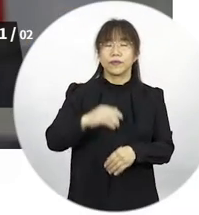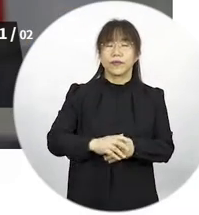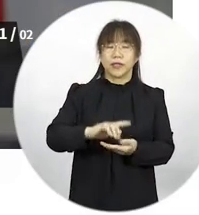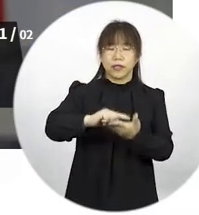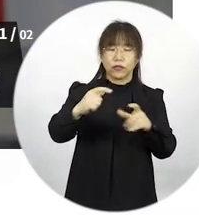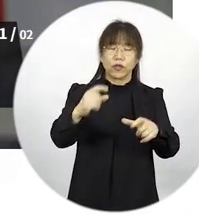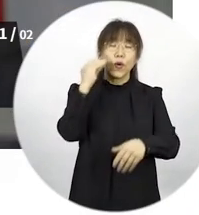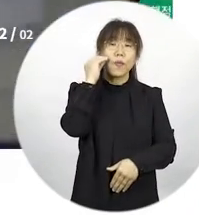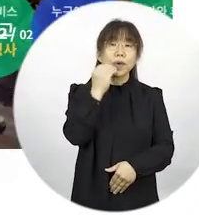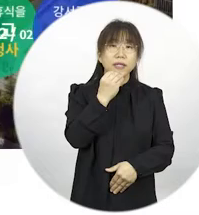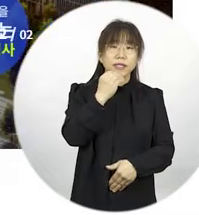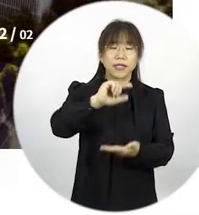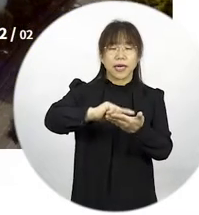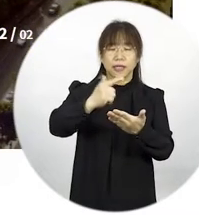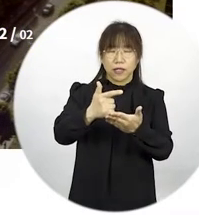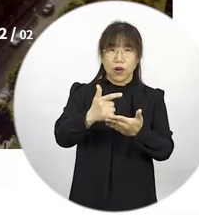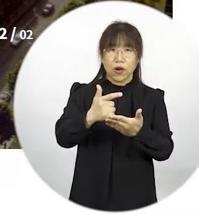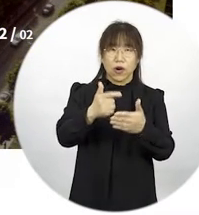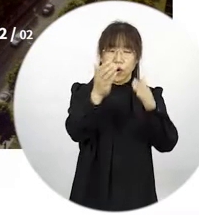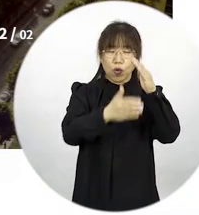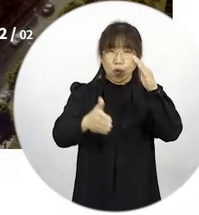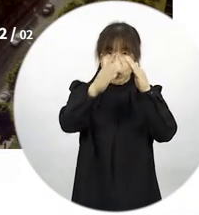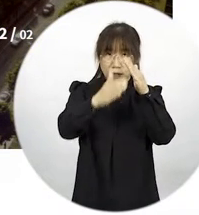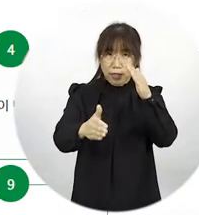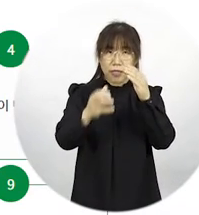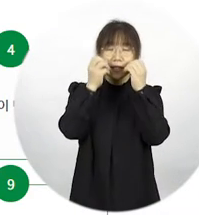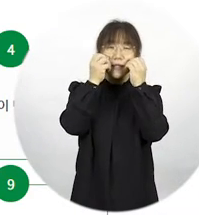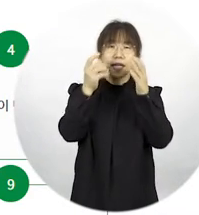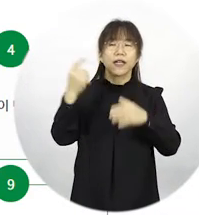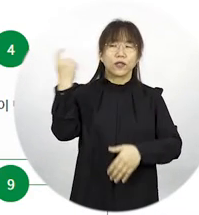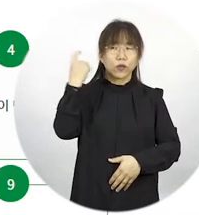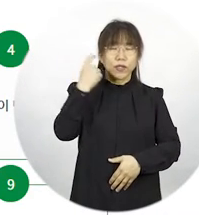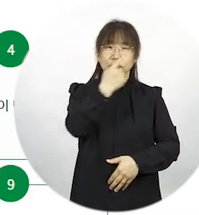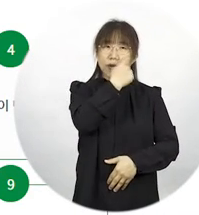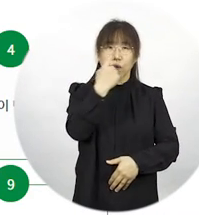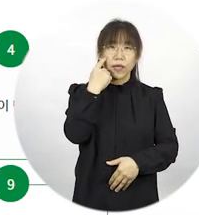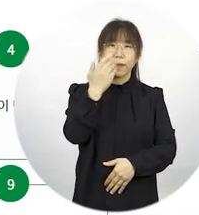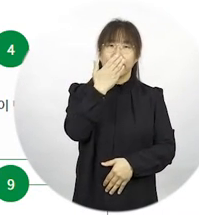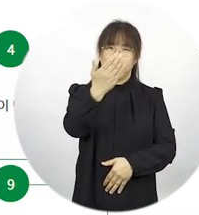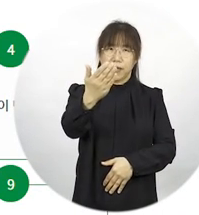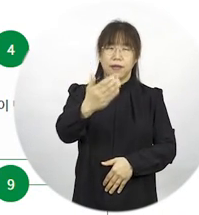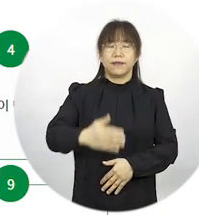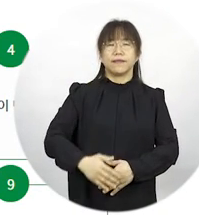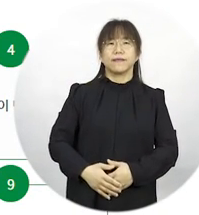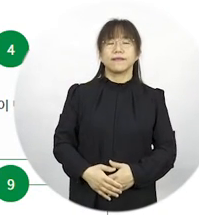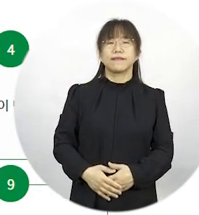can be found on the Gangseo-gu Office website - Gangseo News - Announcement / New News.